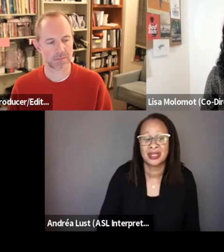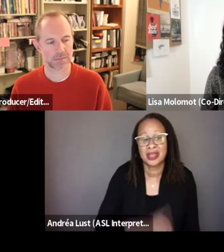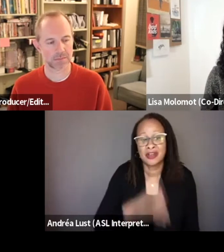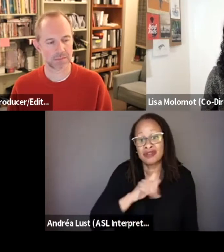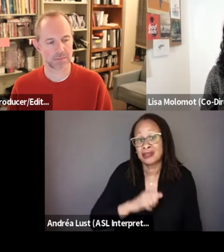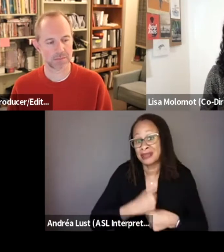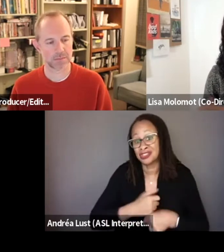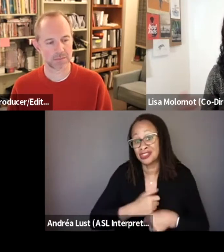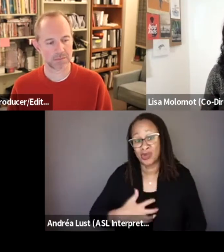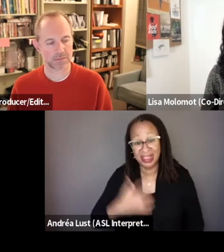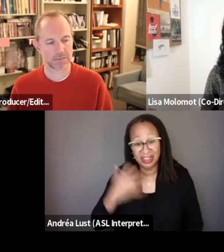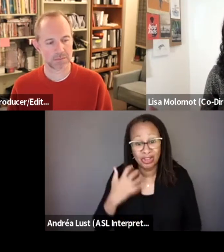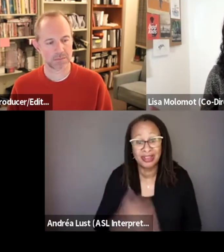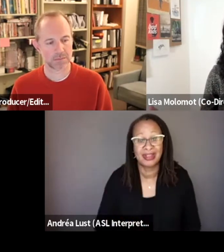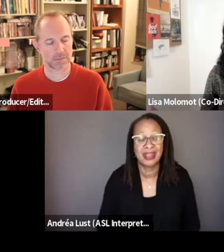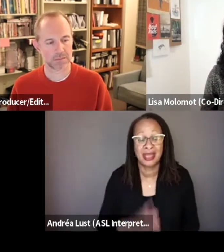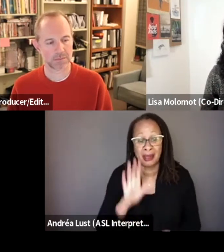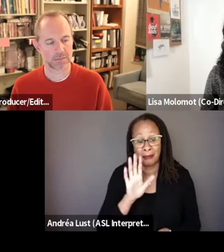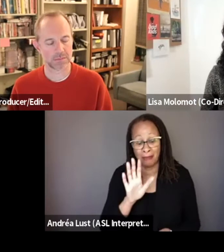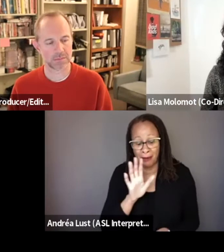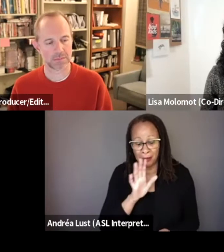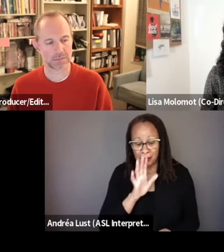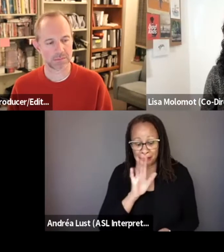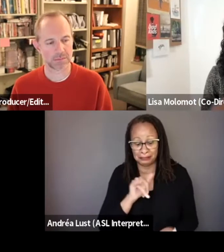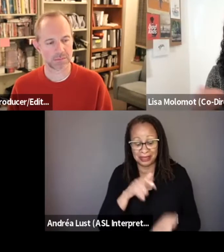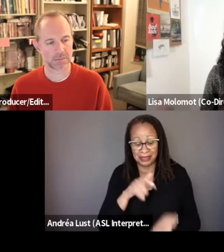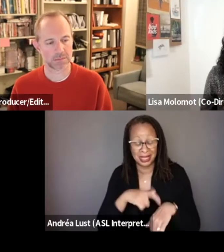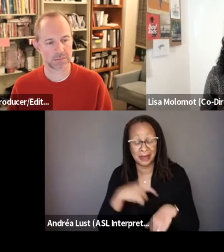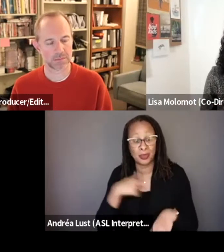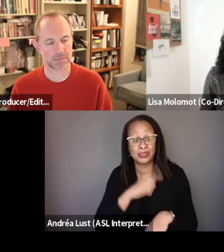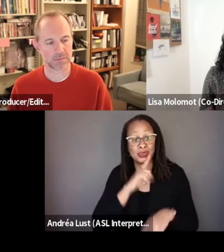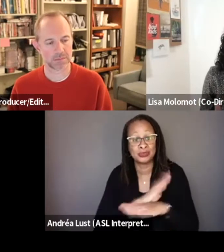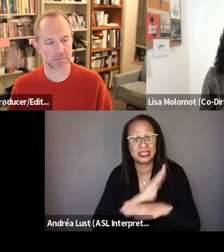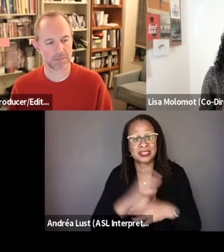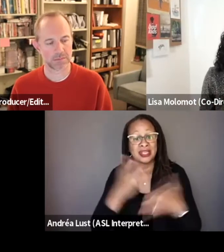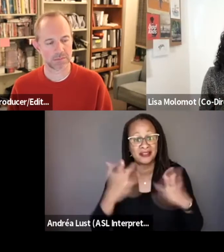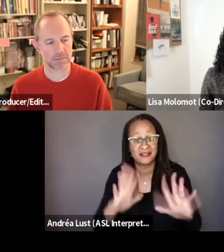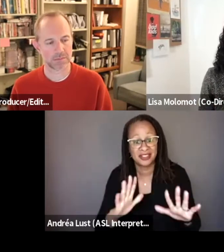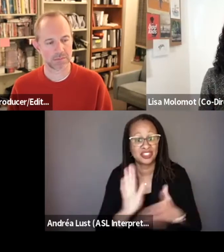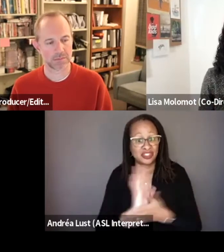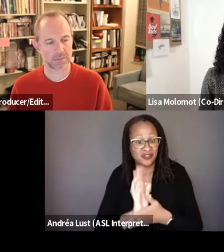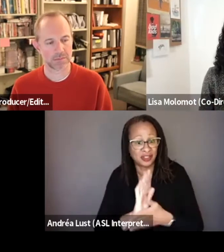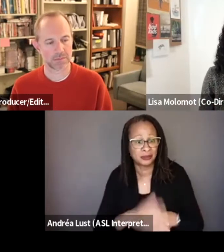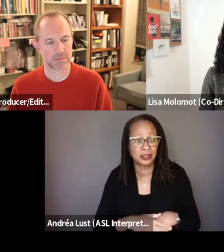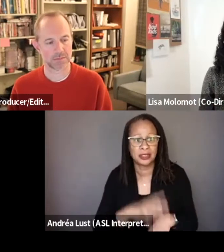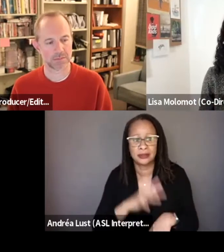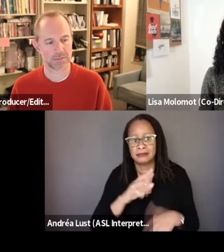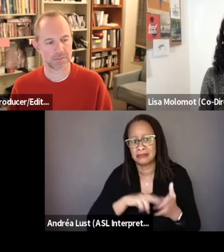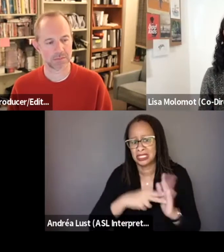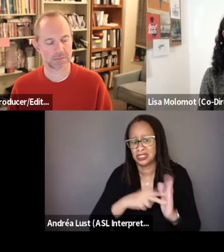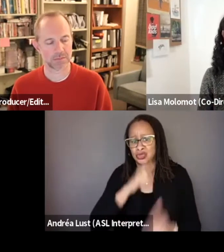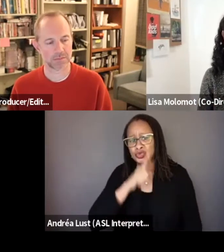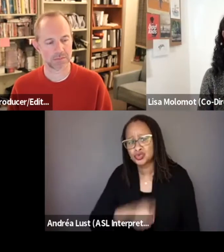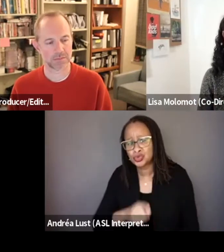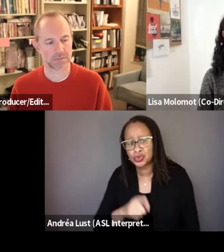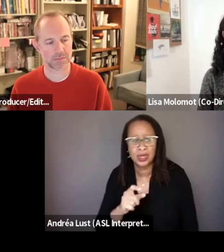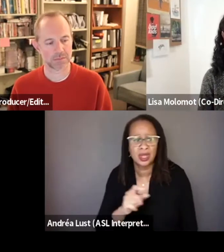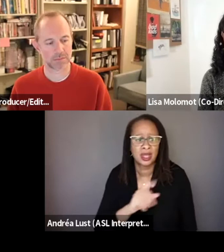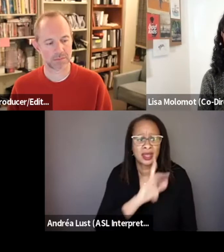So by the time we actually like finish the film, I mean, and this is true. I think of Kate Spradley, who's in the film,